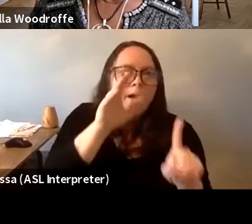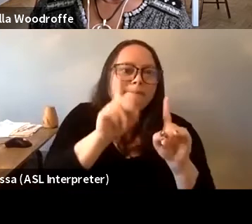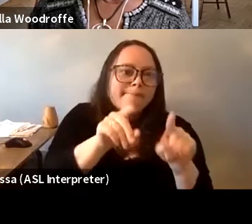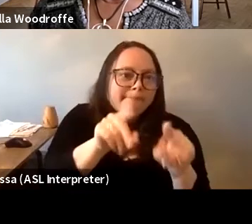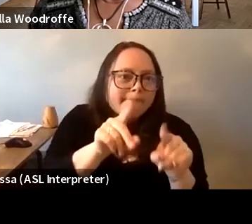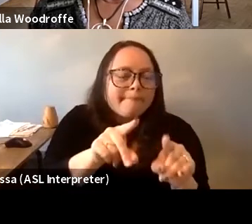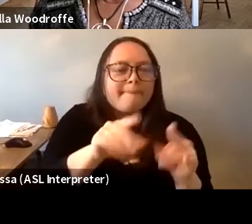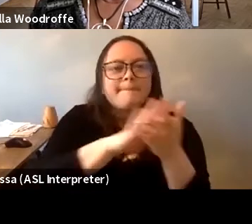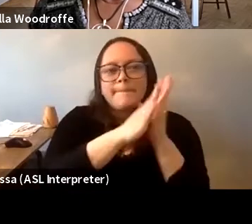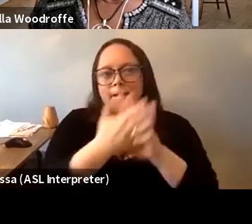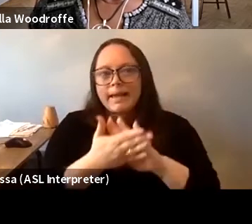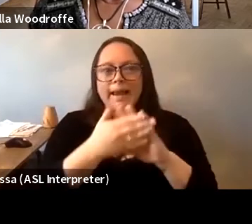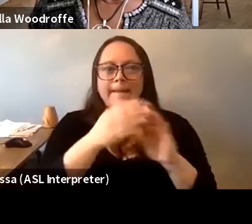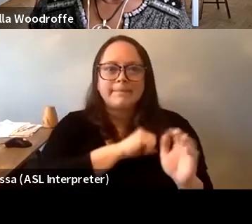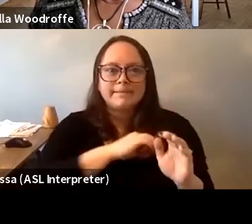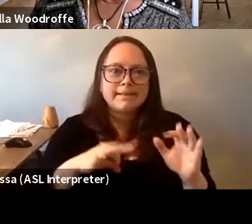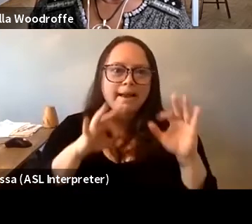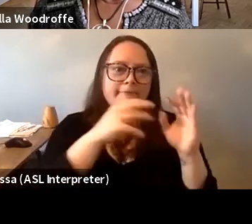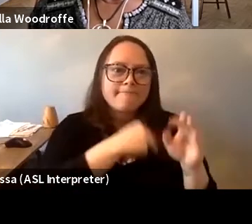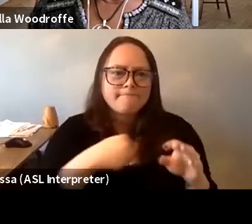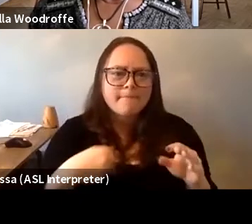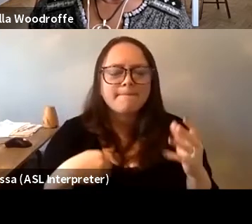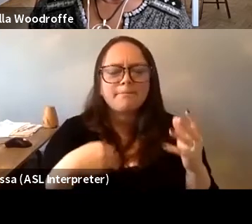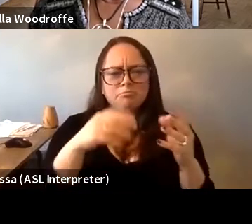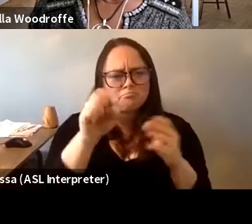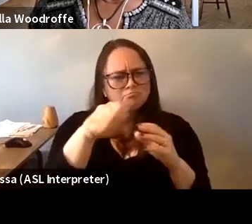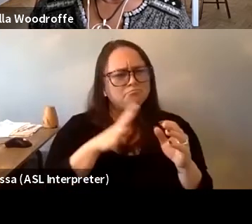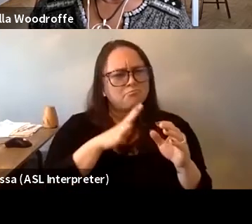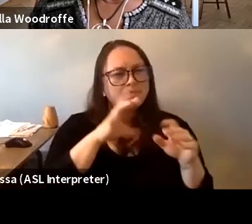know, try to find something or put an application in, you know,